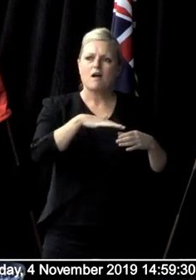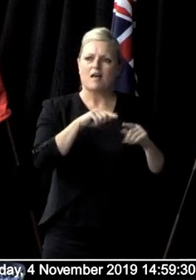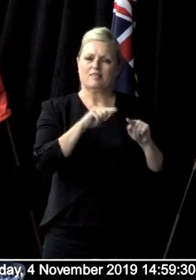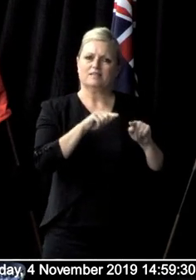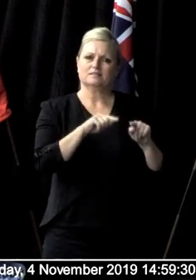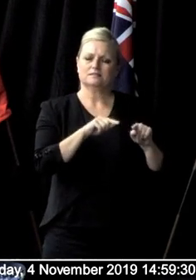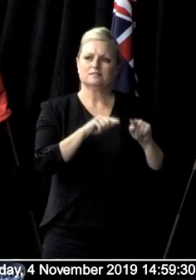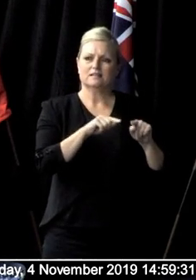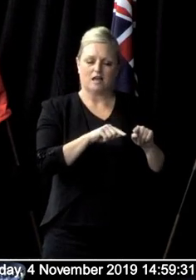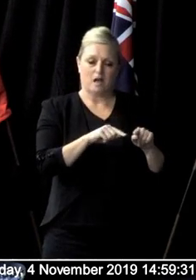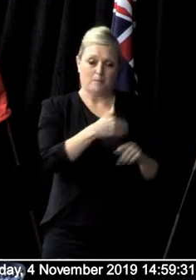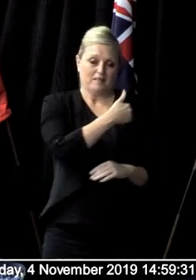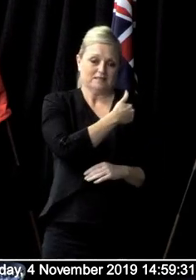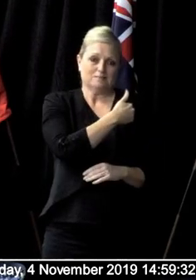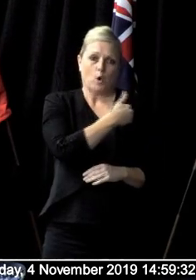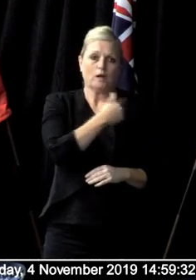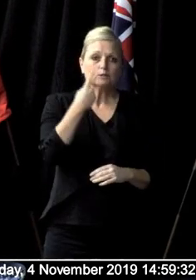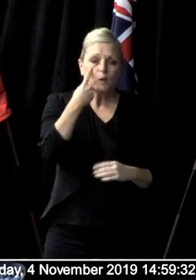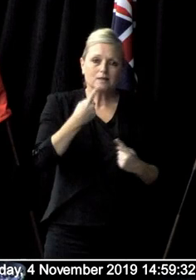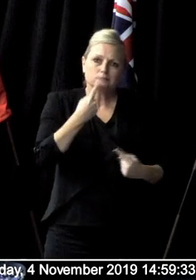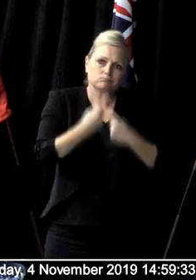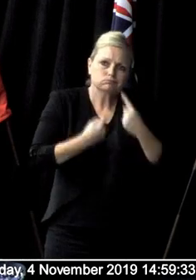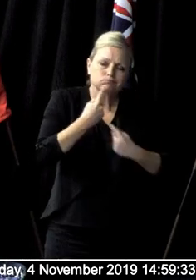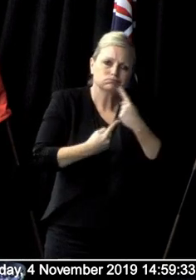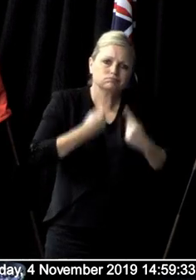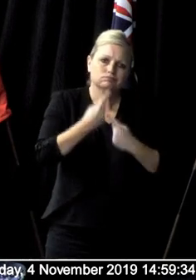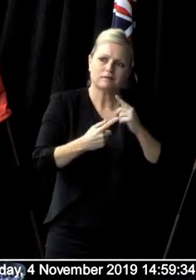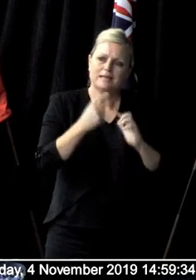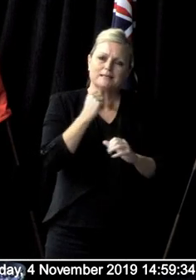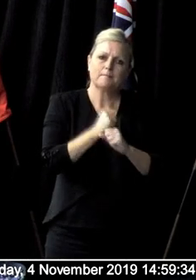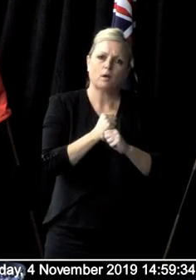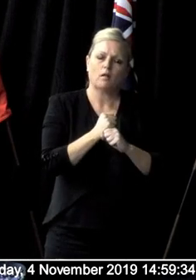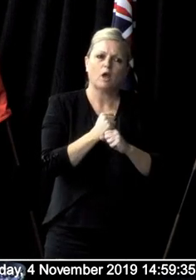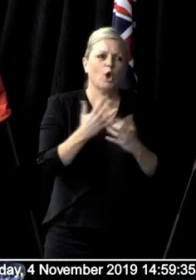heard this morning, it can be so hit and miss as to whether this happens.